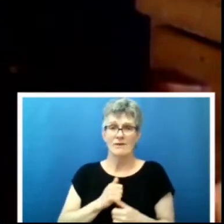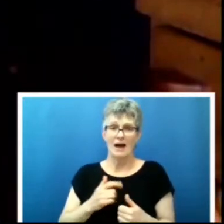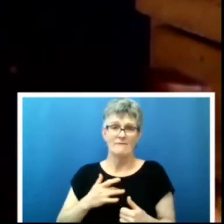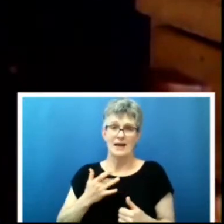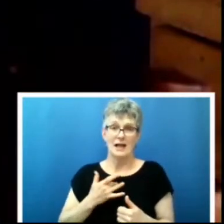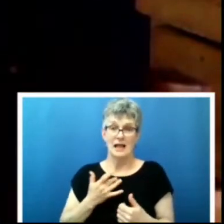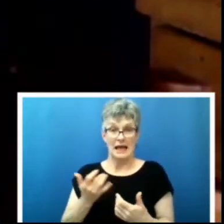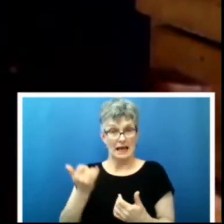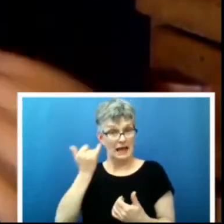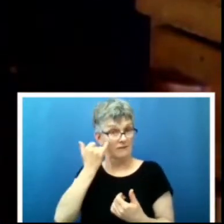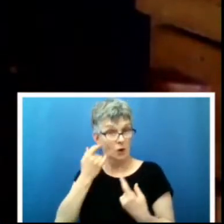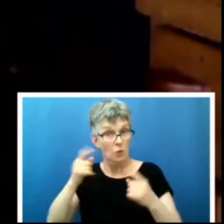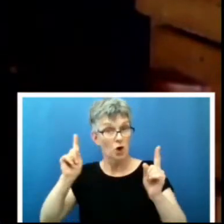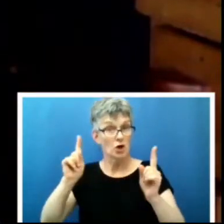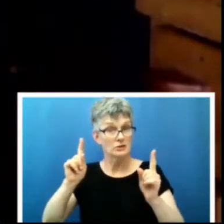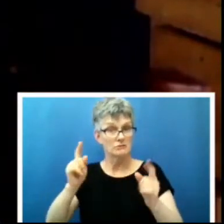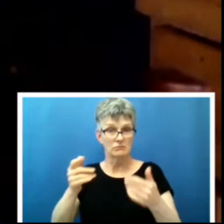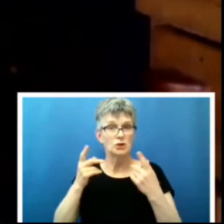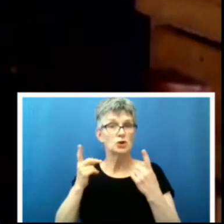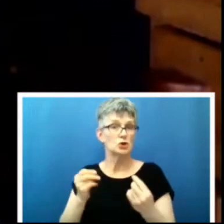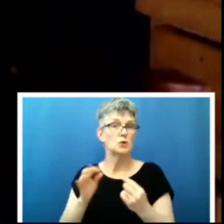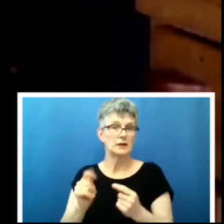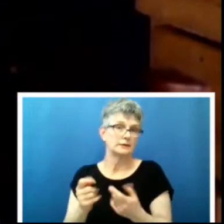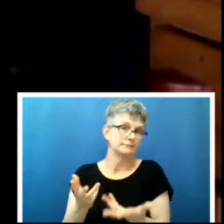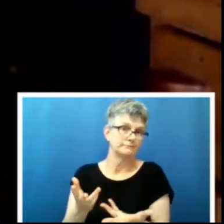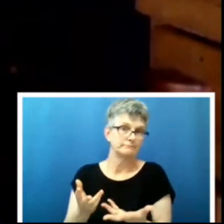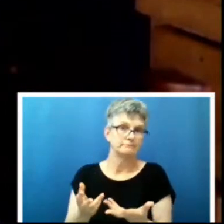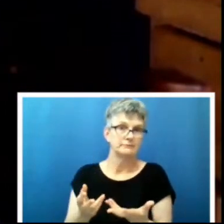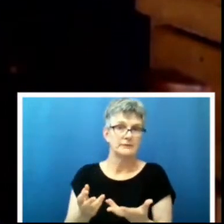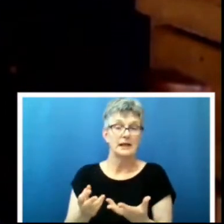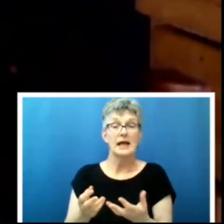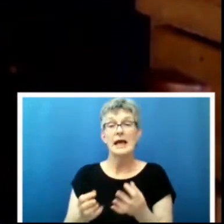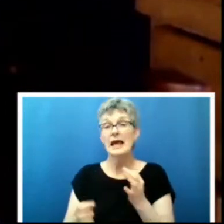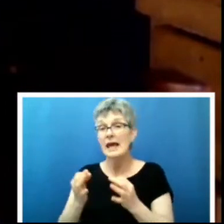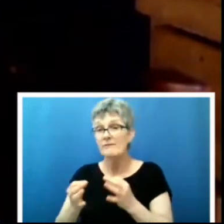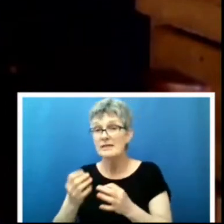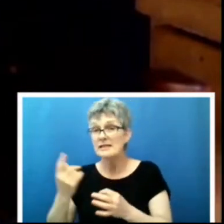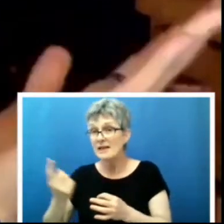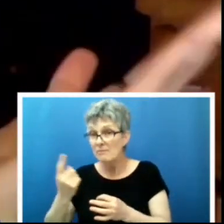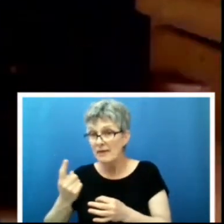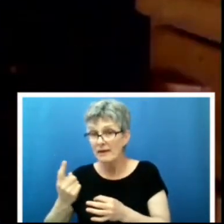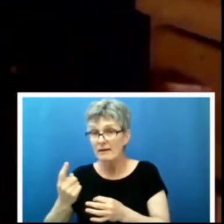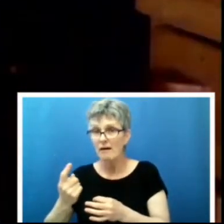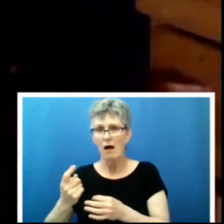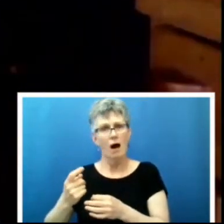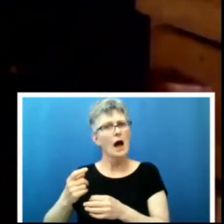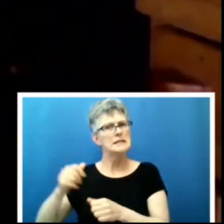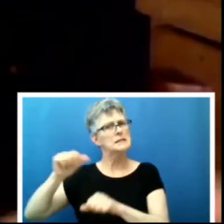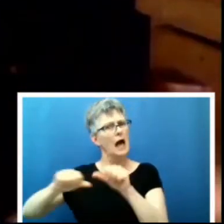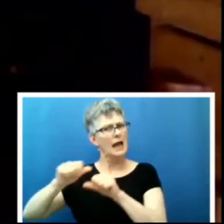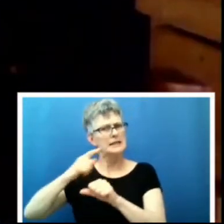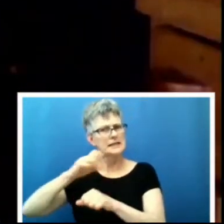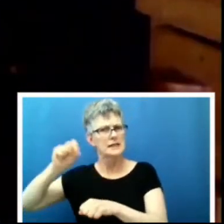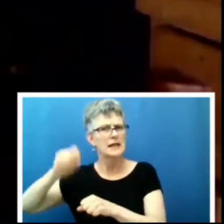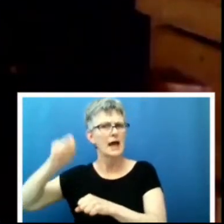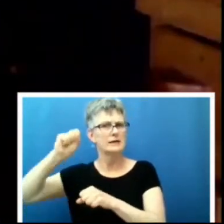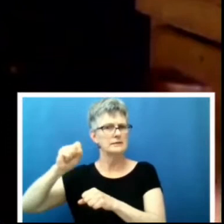And if something doesn't work, even if it's scientifically validated and it doesn't work for me, that's still not gonna work. Even if it's scientifically validated.